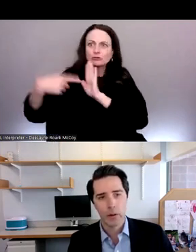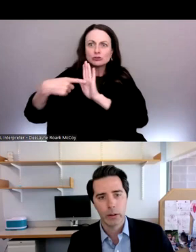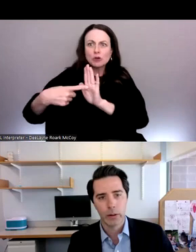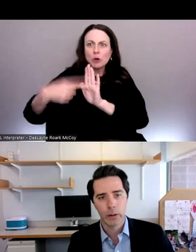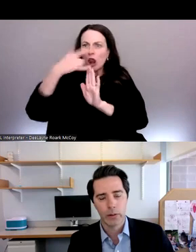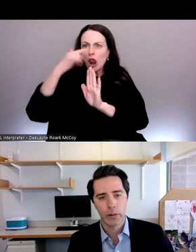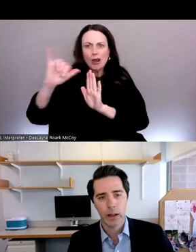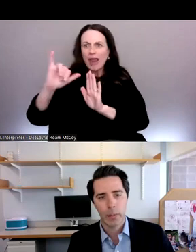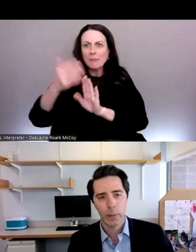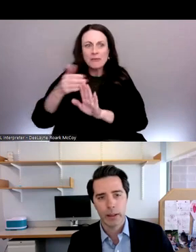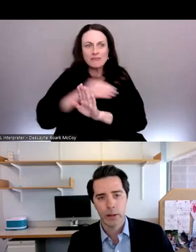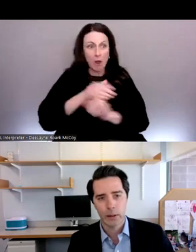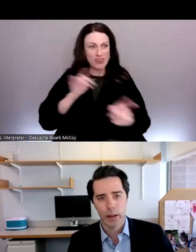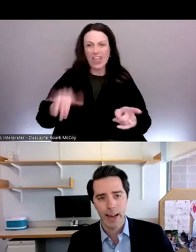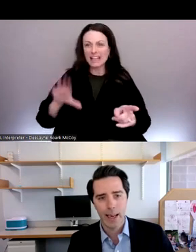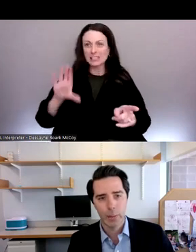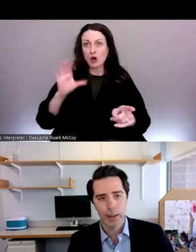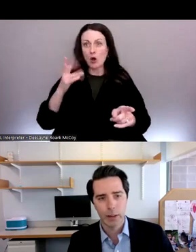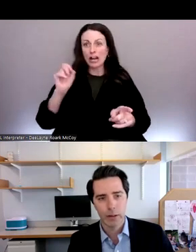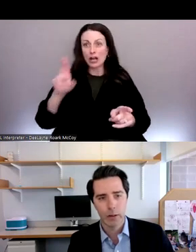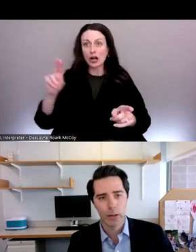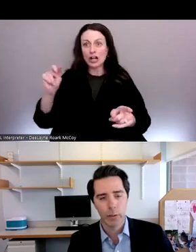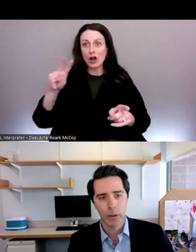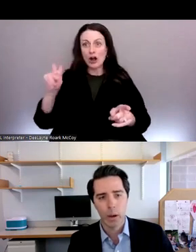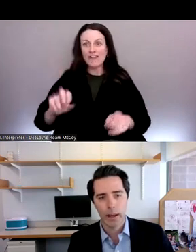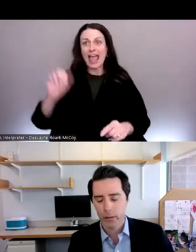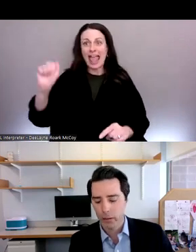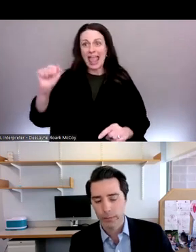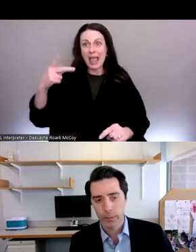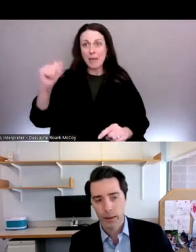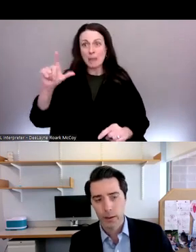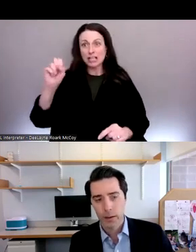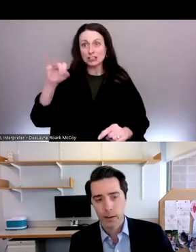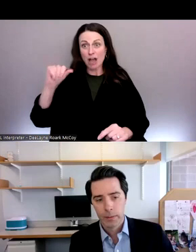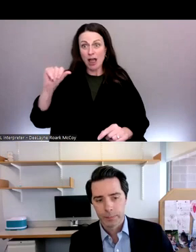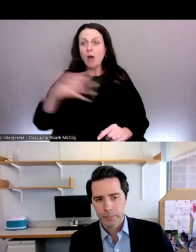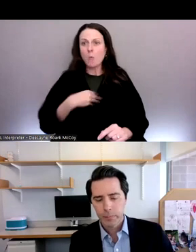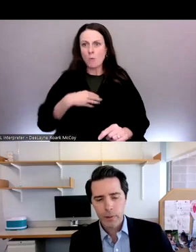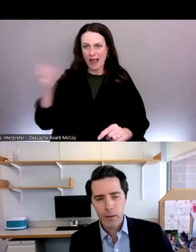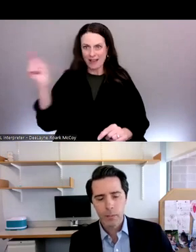Cochlear nerve hypoplasia or aplasia